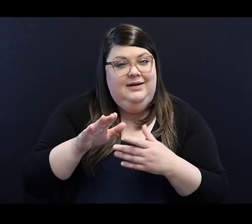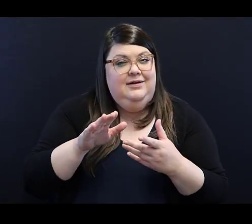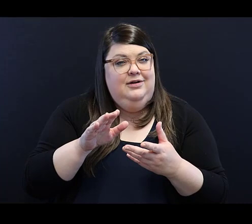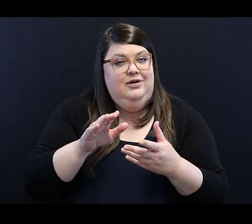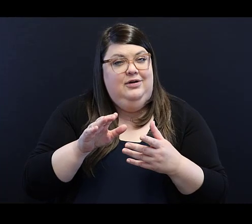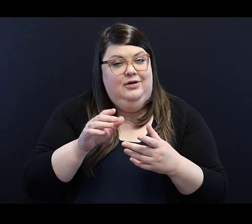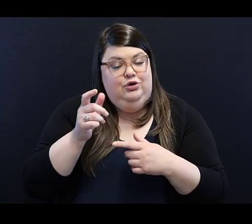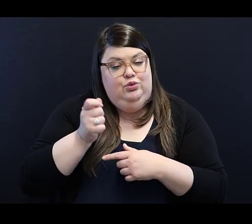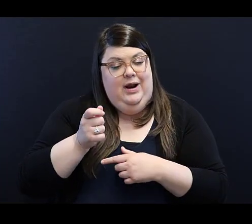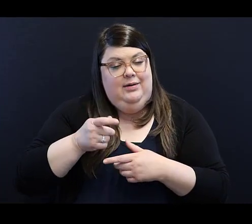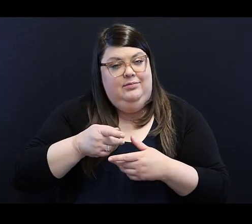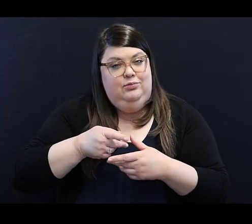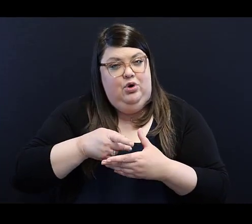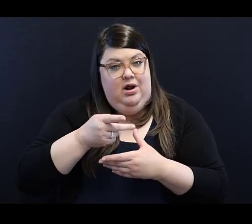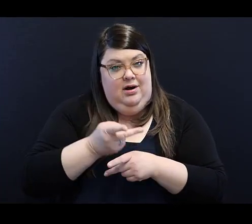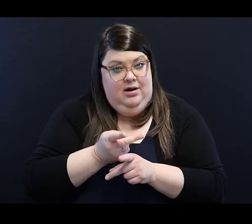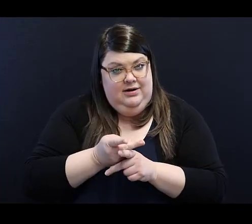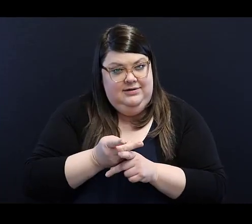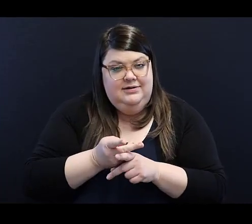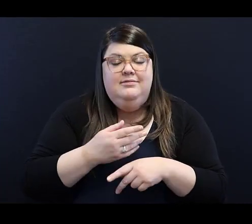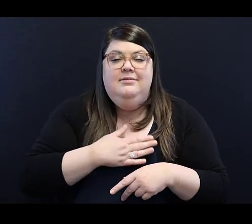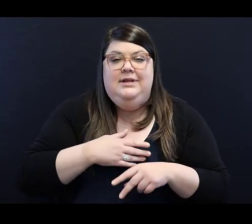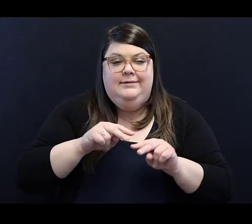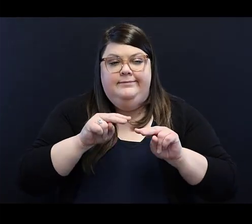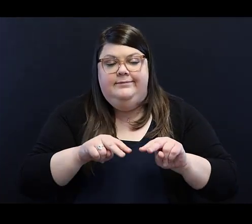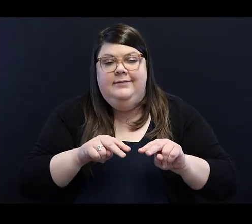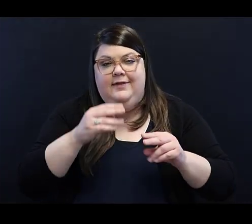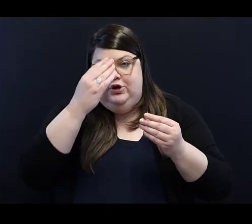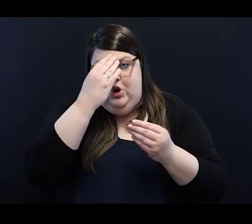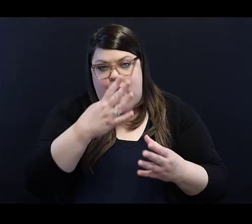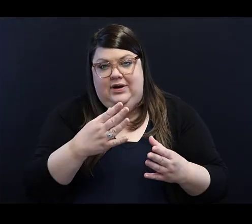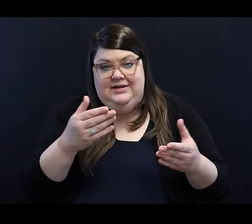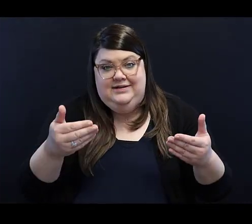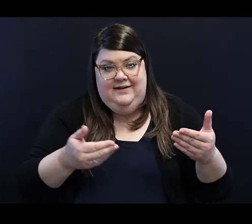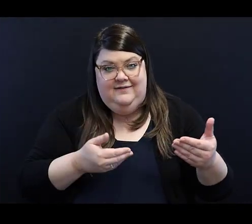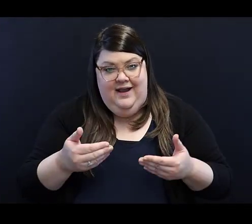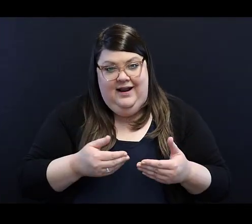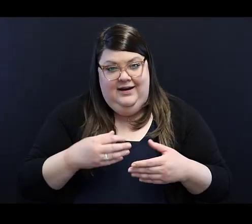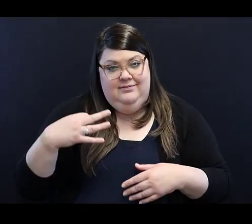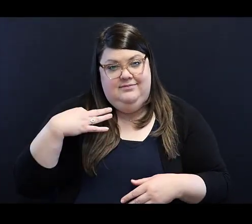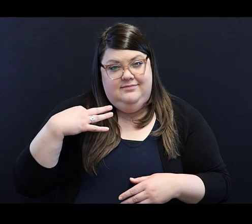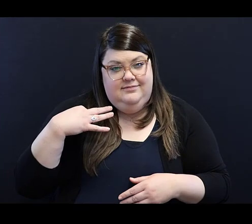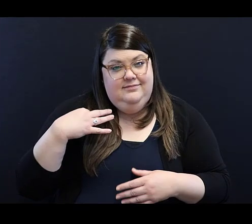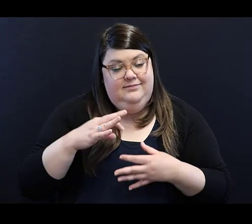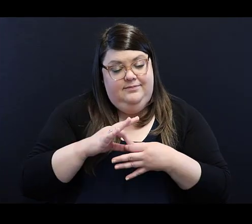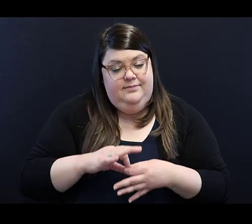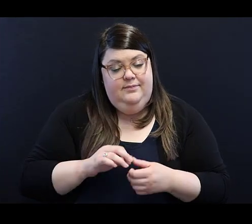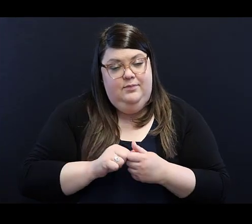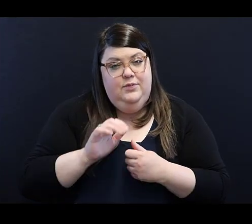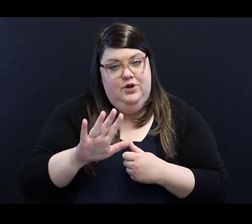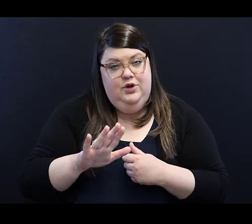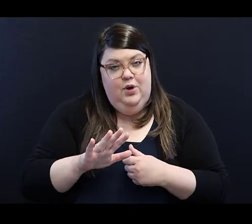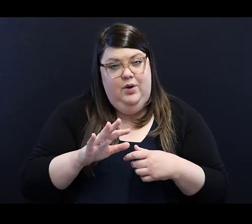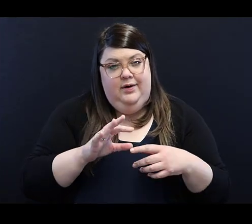to the NCRTM, please consult the Notice Inviting Applications associated with your respective grant